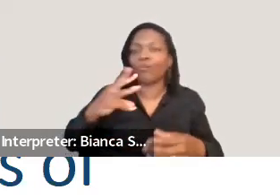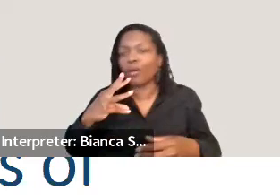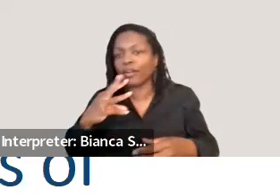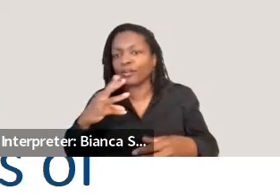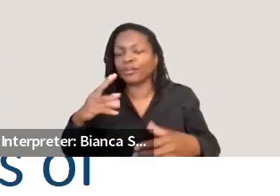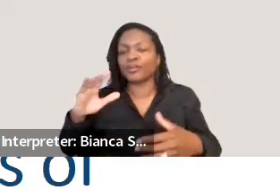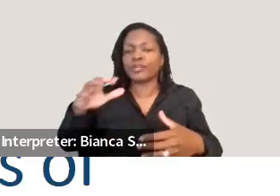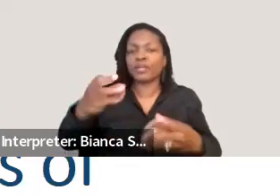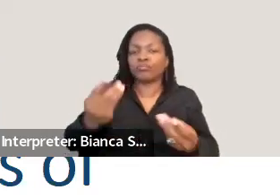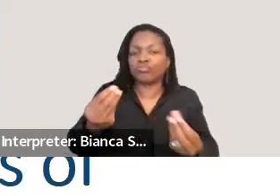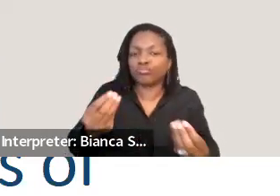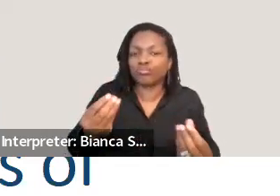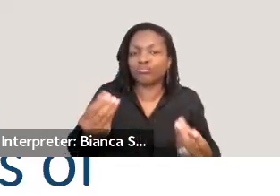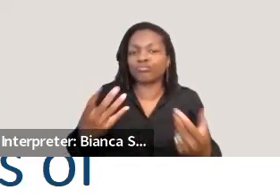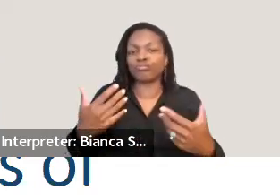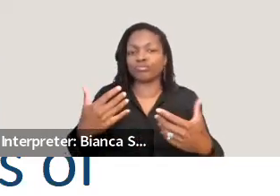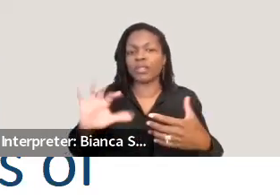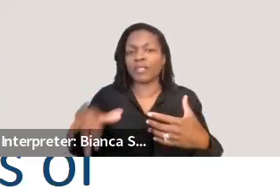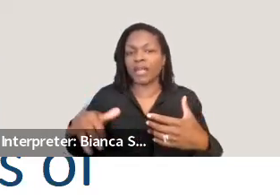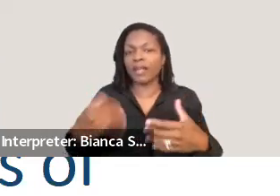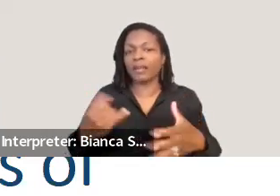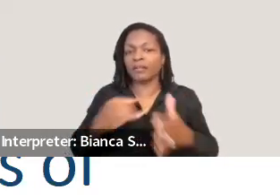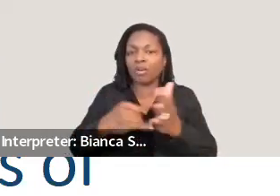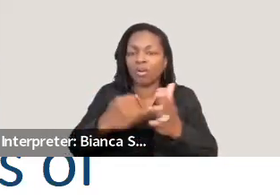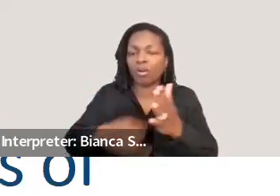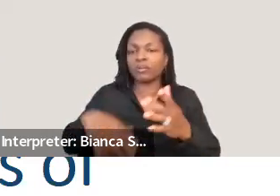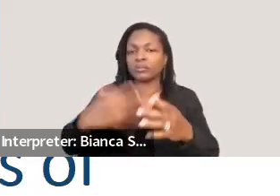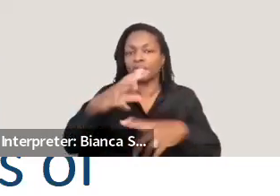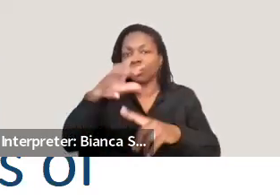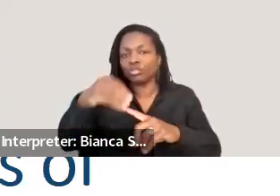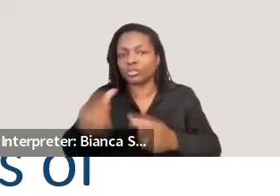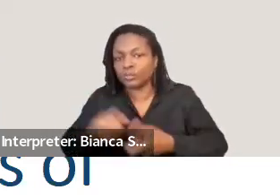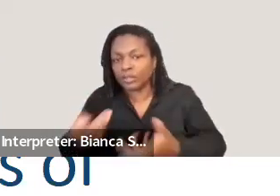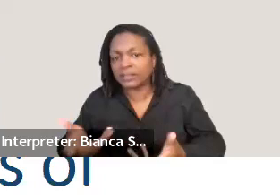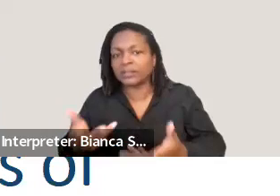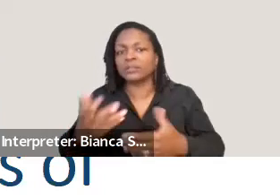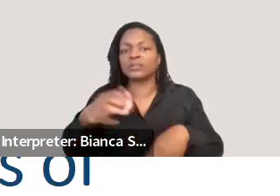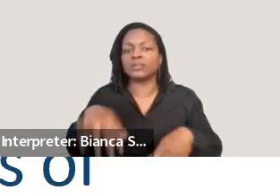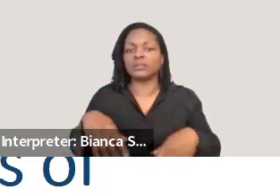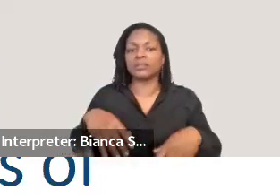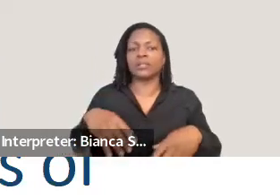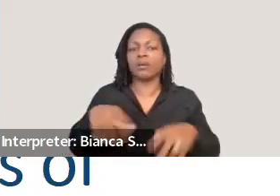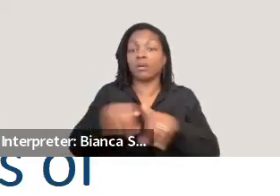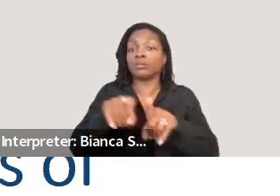So we know that all of these things ultimately have an impact on the health and well being. A community and individual community members.